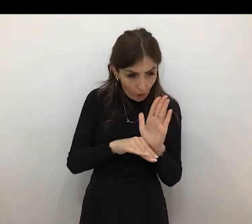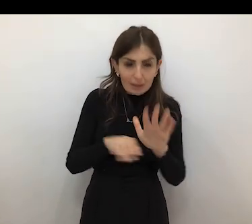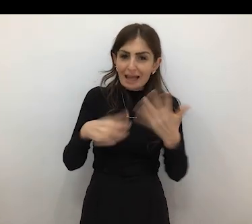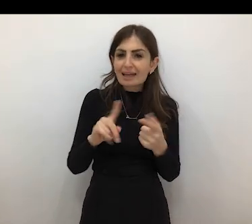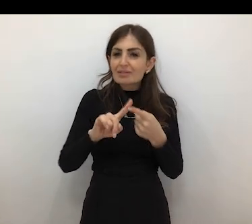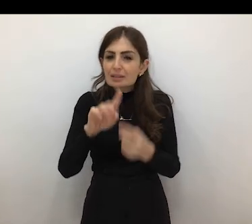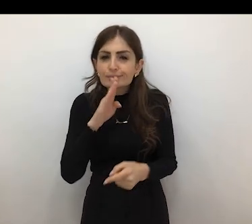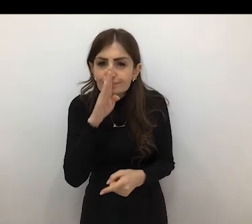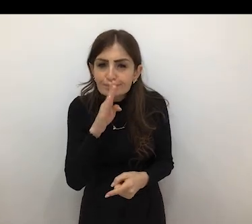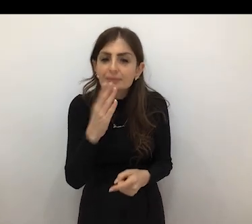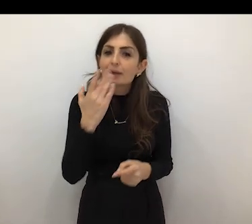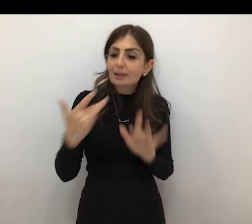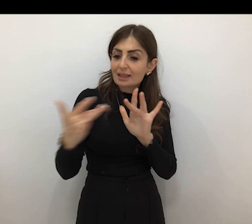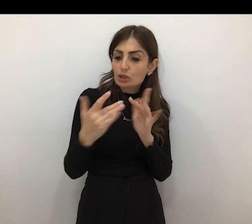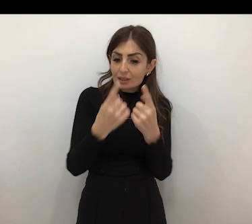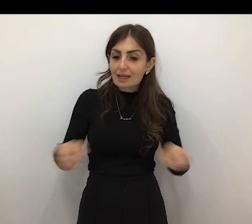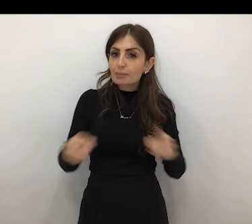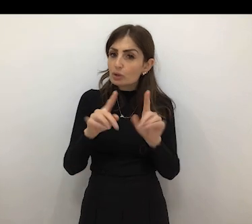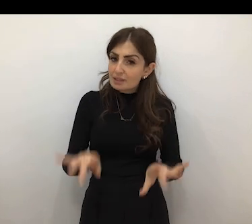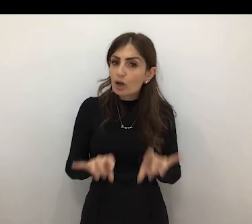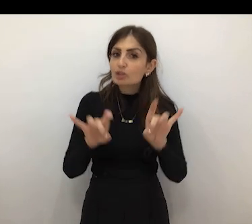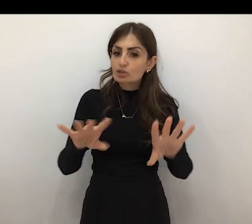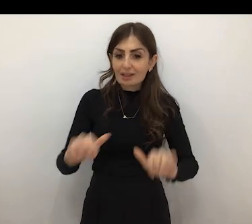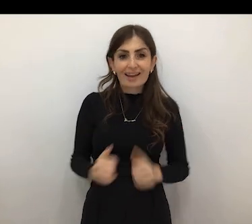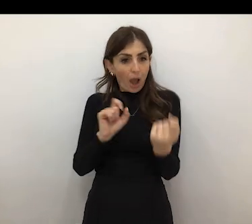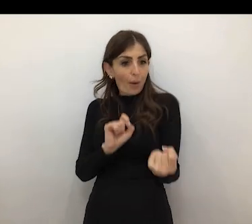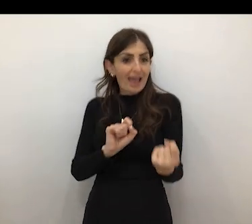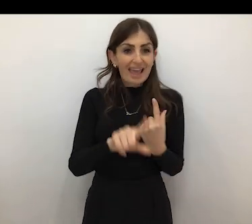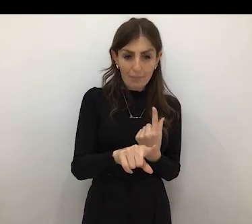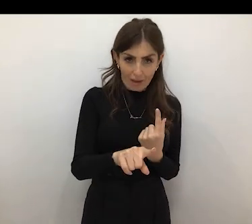web page and if you're still unsure, contact Music Australia at musicaustraliagrants@creative.gov.au